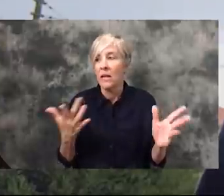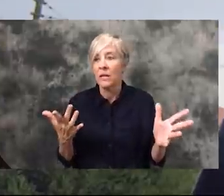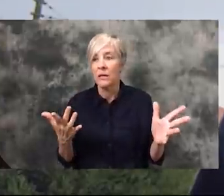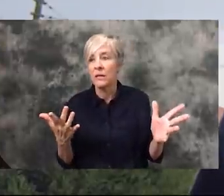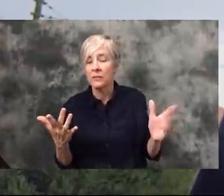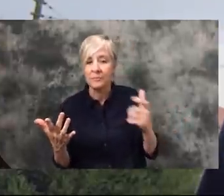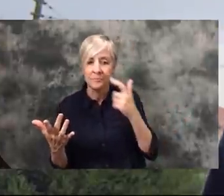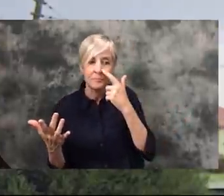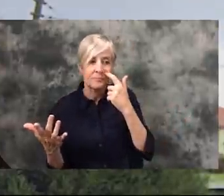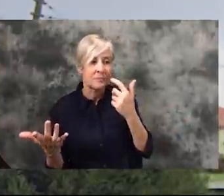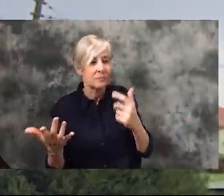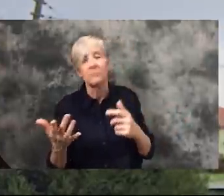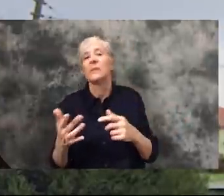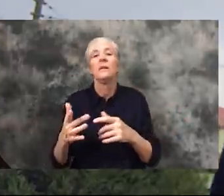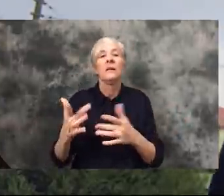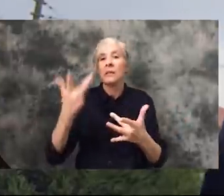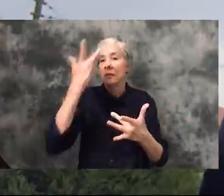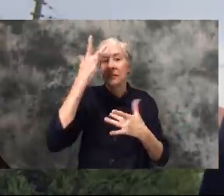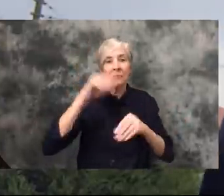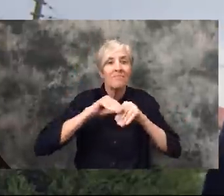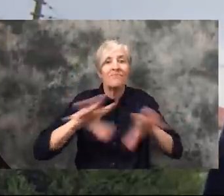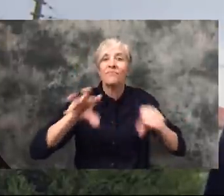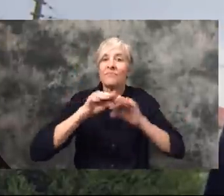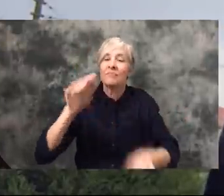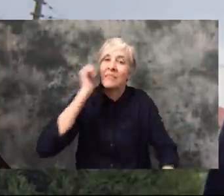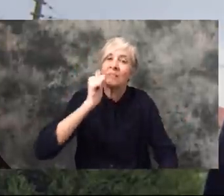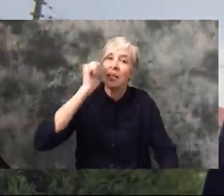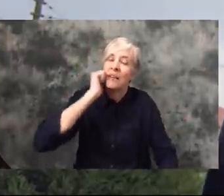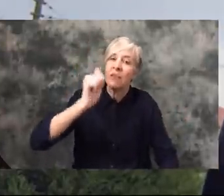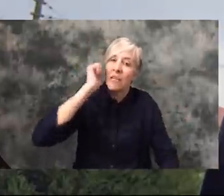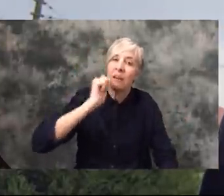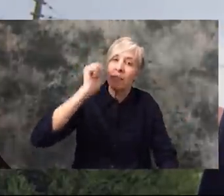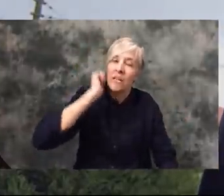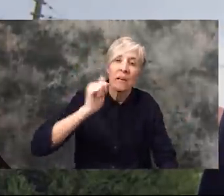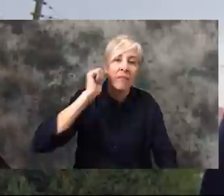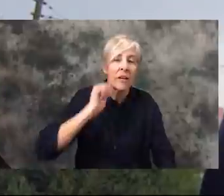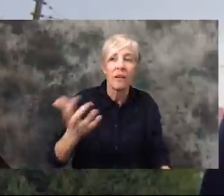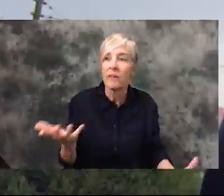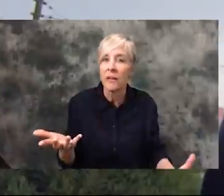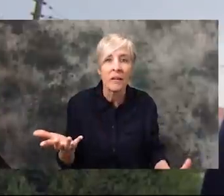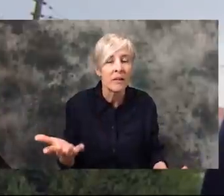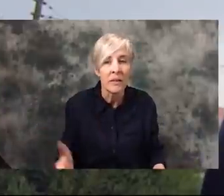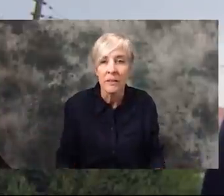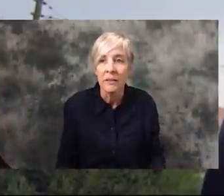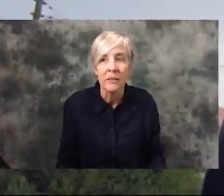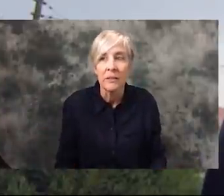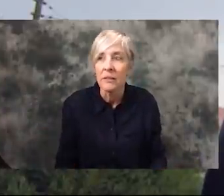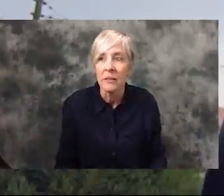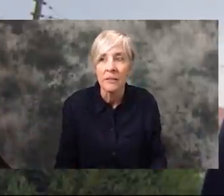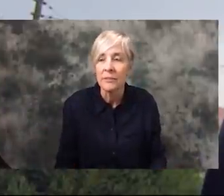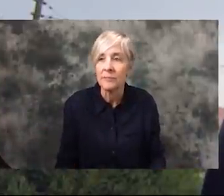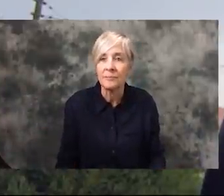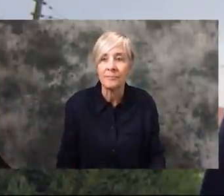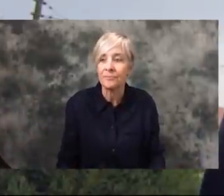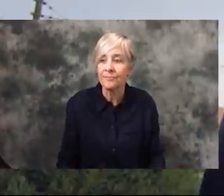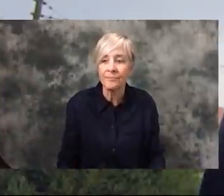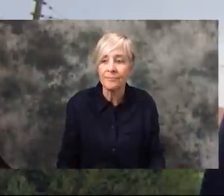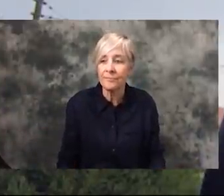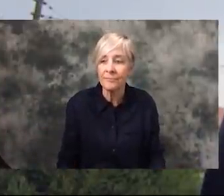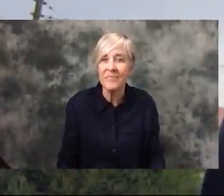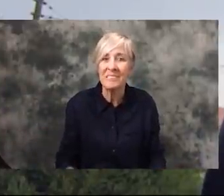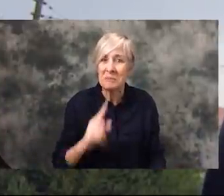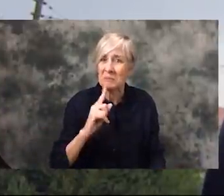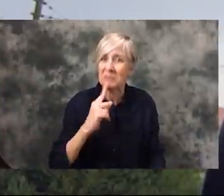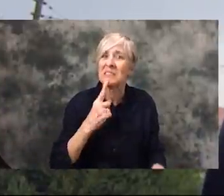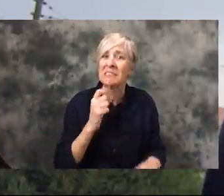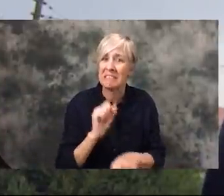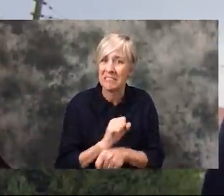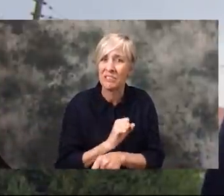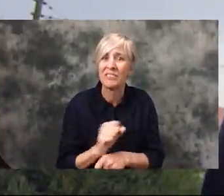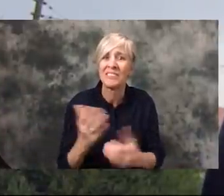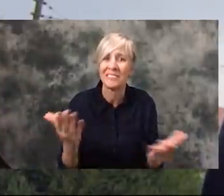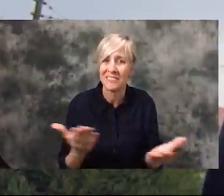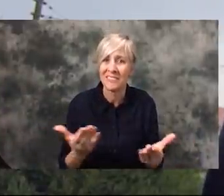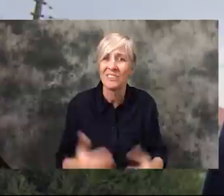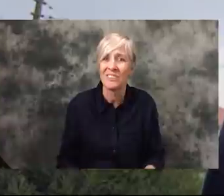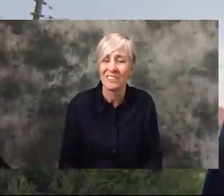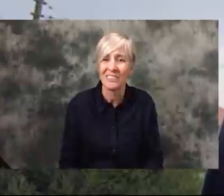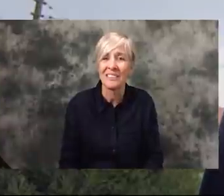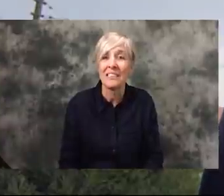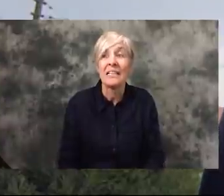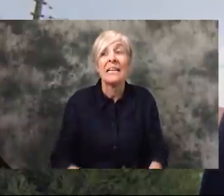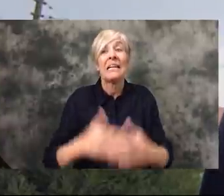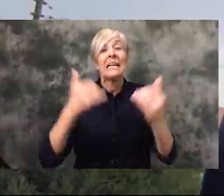get a break from the pandemic. So yeah It's pretty serious but now news